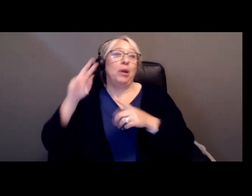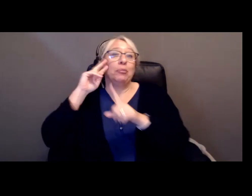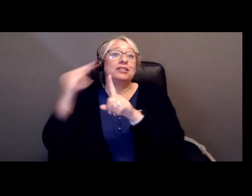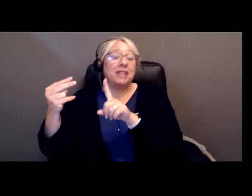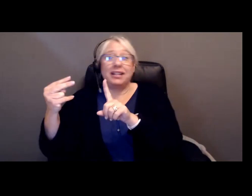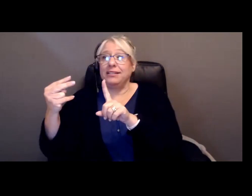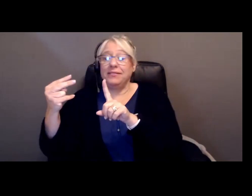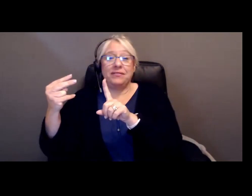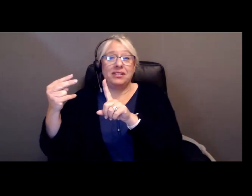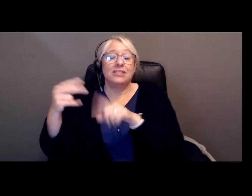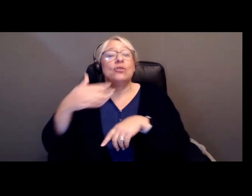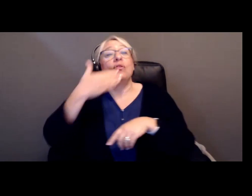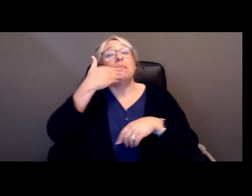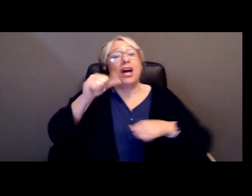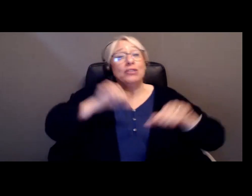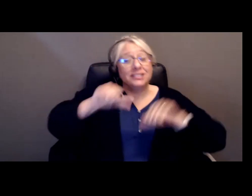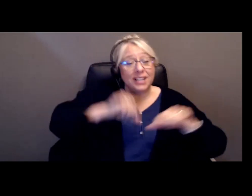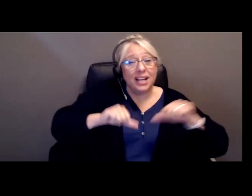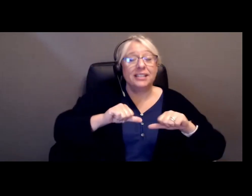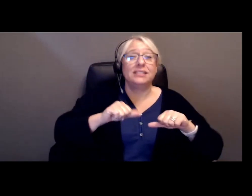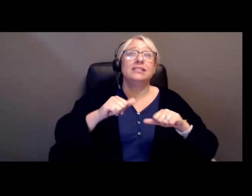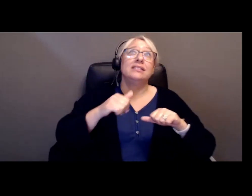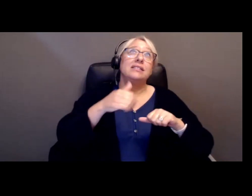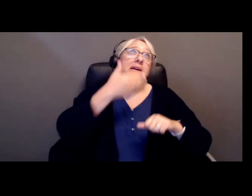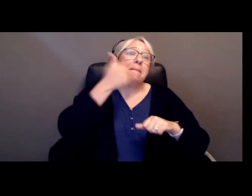and the more inclusive and community-based it is, the better off we're going to be. So,